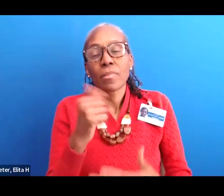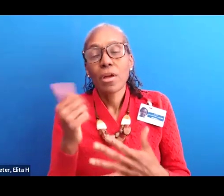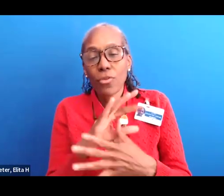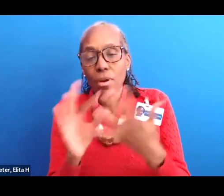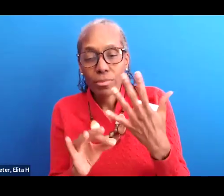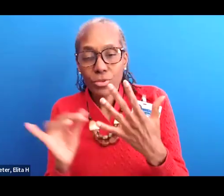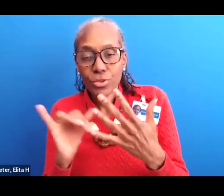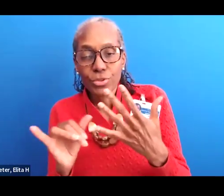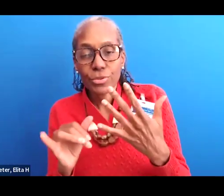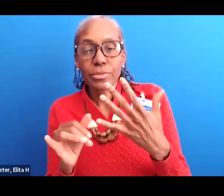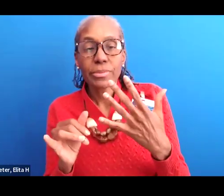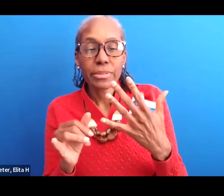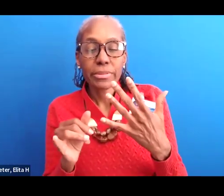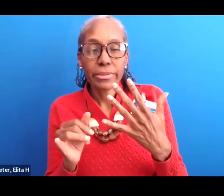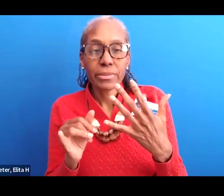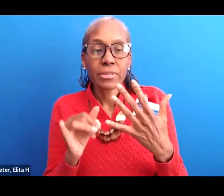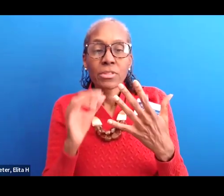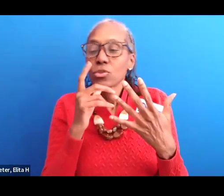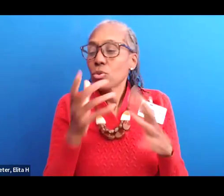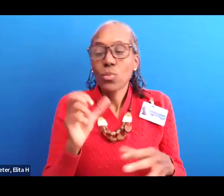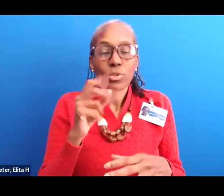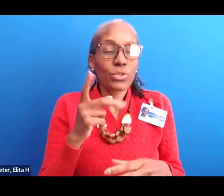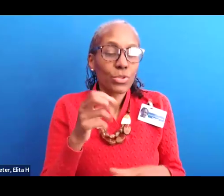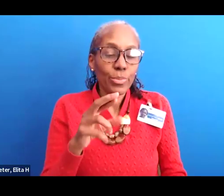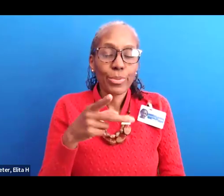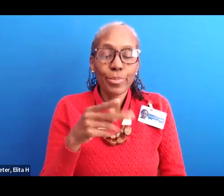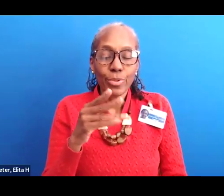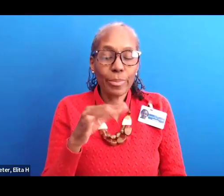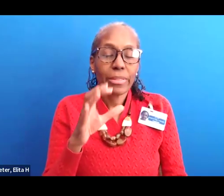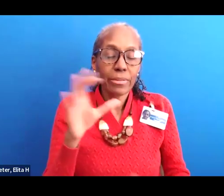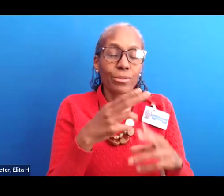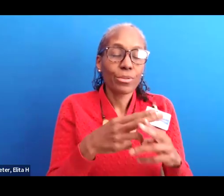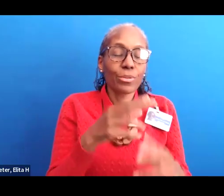If you don't want the suprapubic, they do a Mitrofanoff, and it's